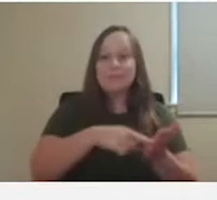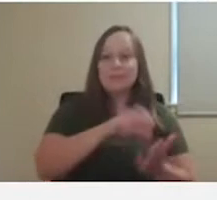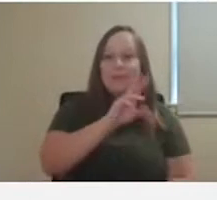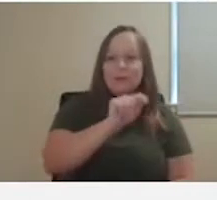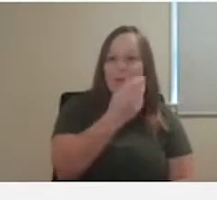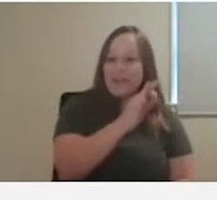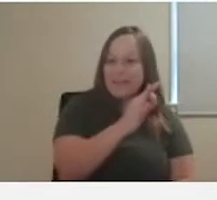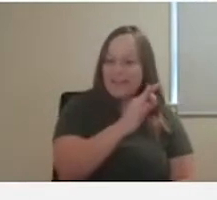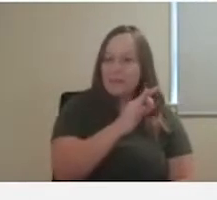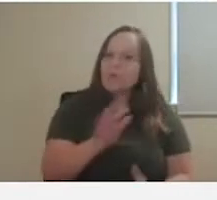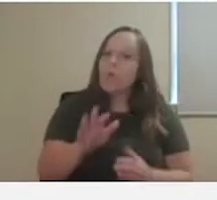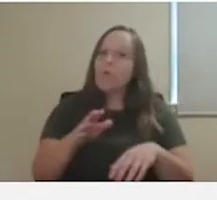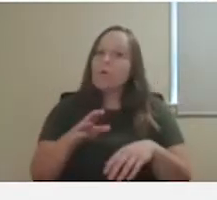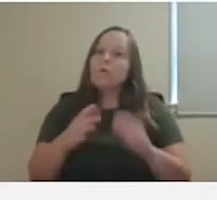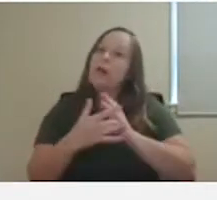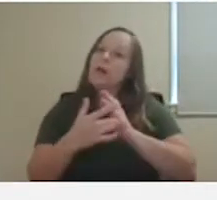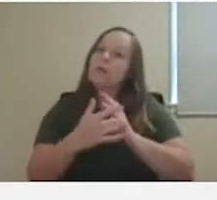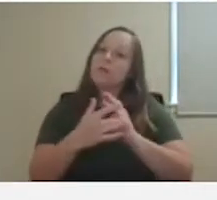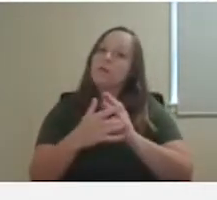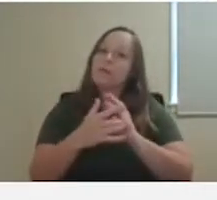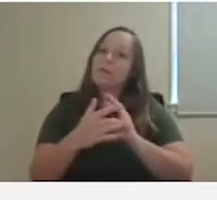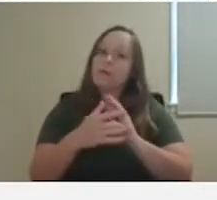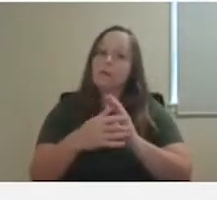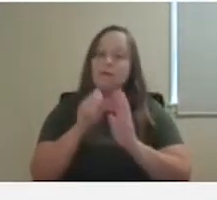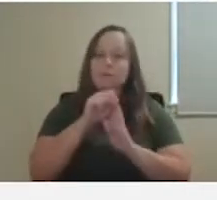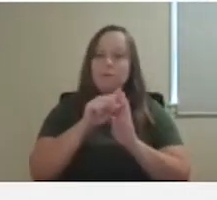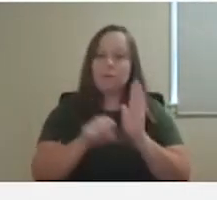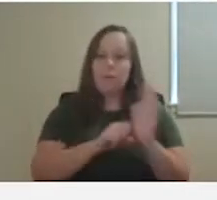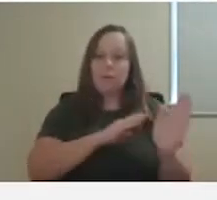So although the deadline, according to the State Board of Elections, to request